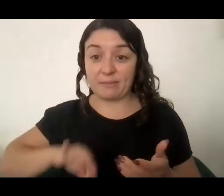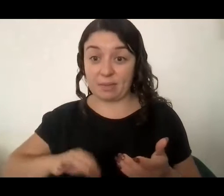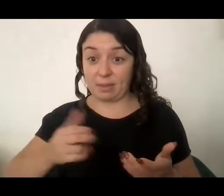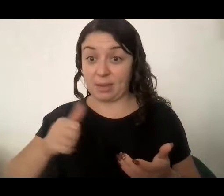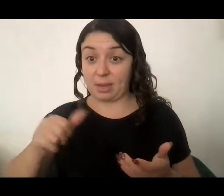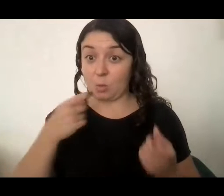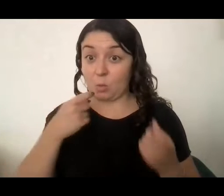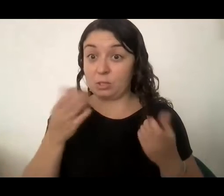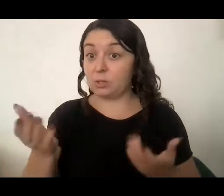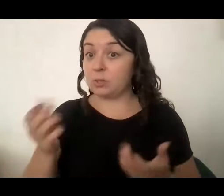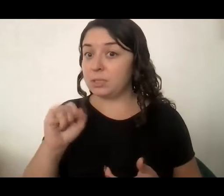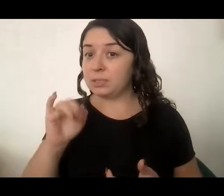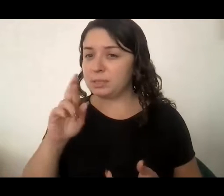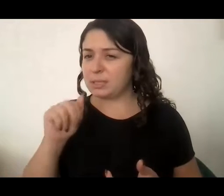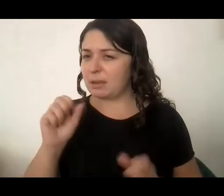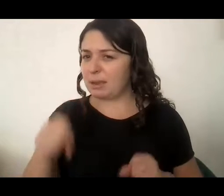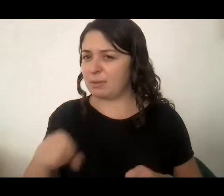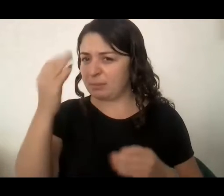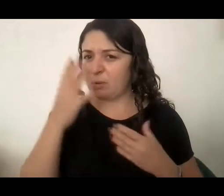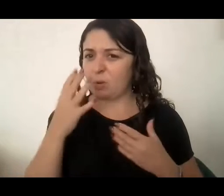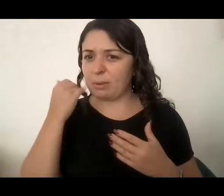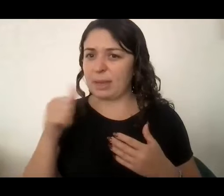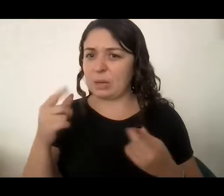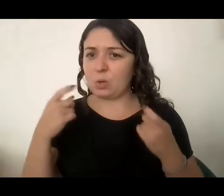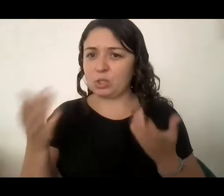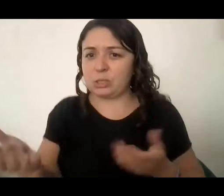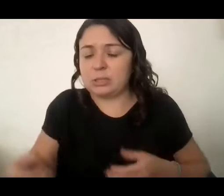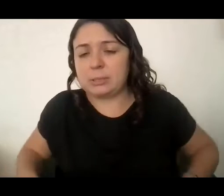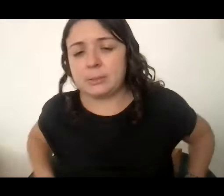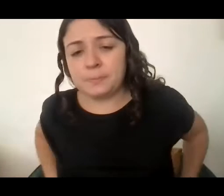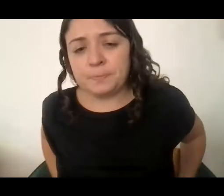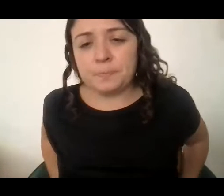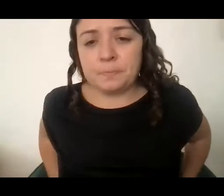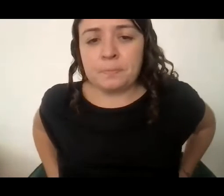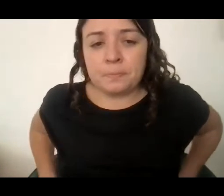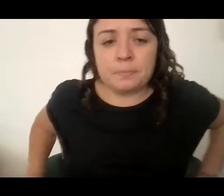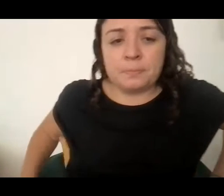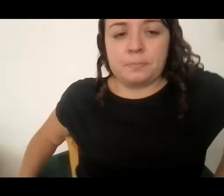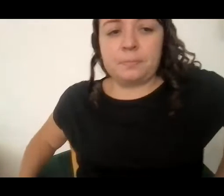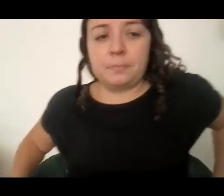any questions in the chat box for me on that one? >> CIARA LADROMA: Hey there, this is Ciara